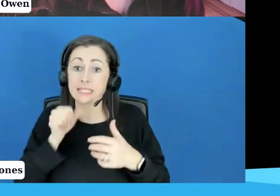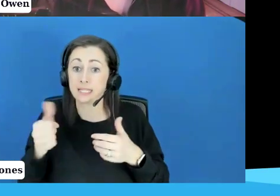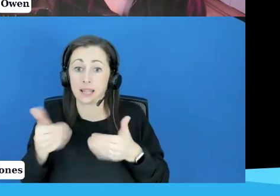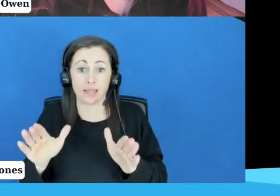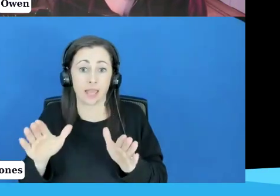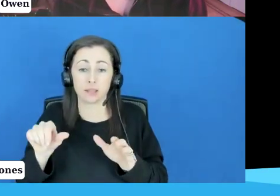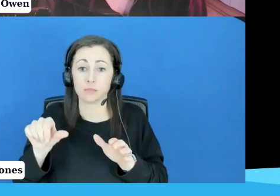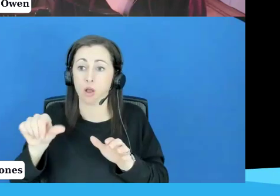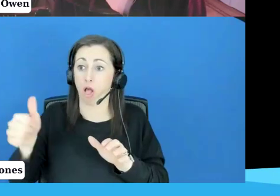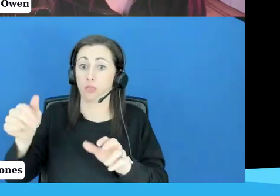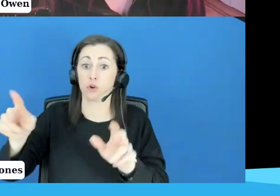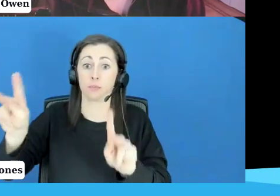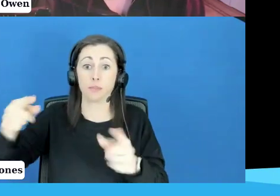without me being there and so.